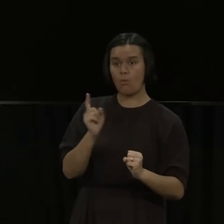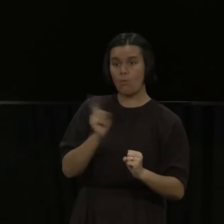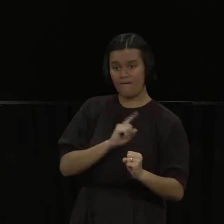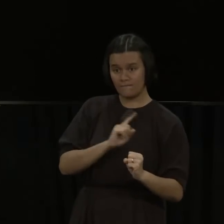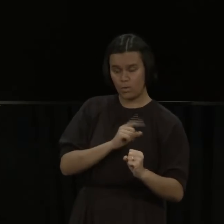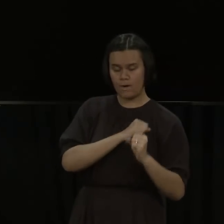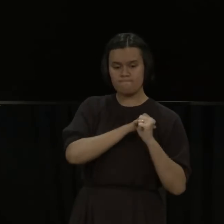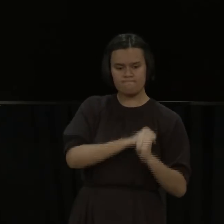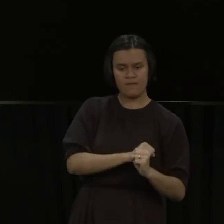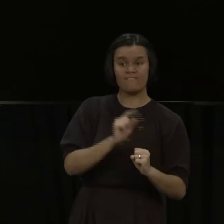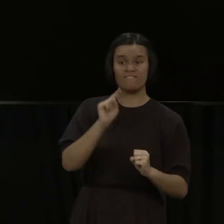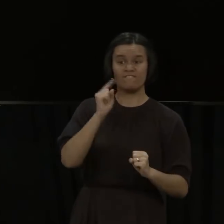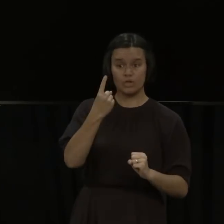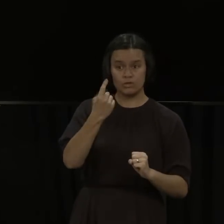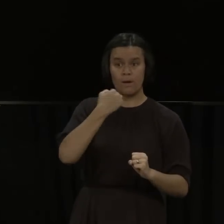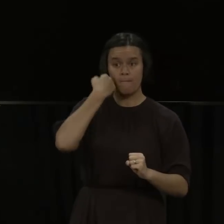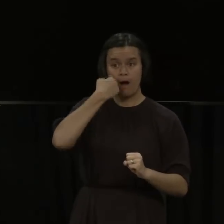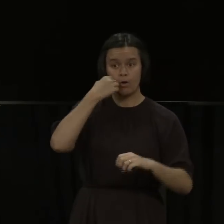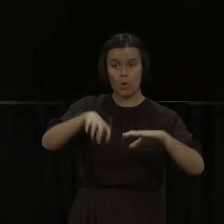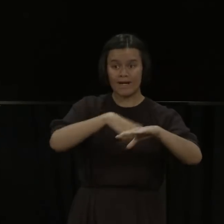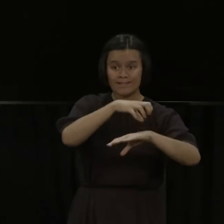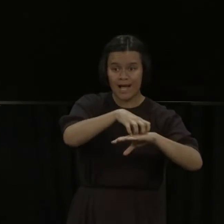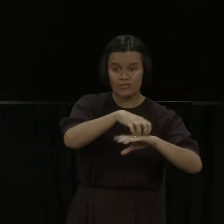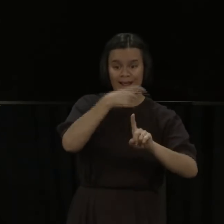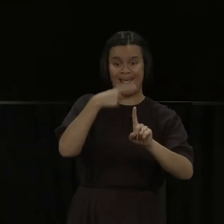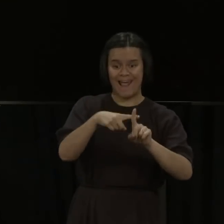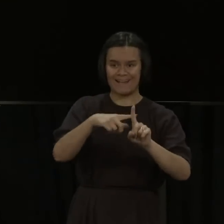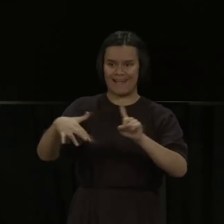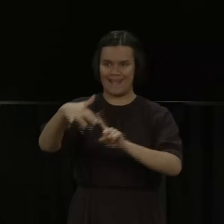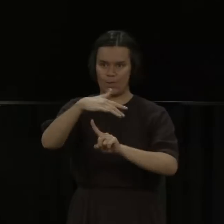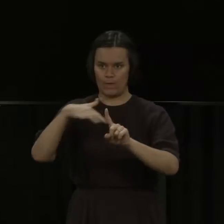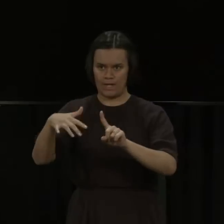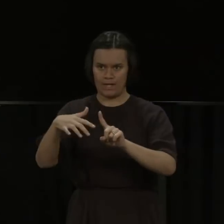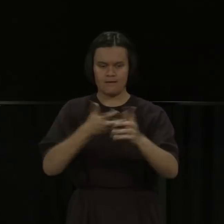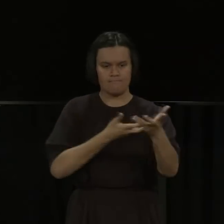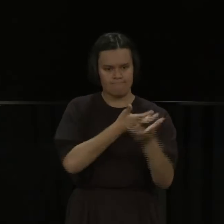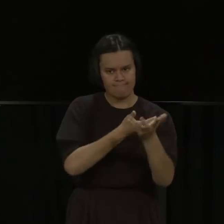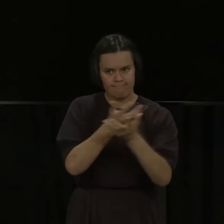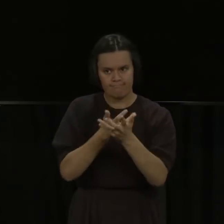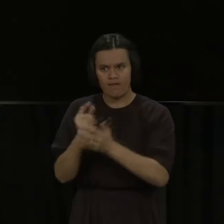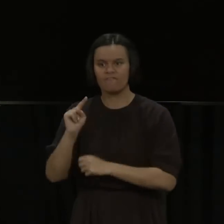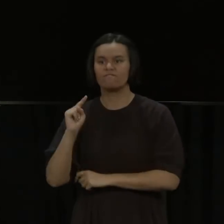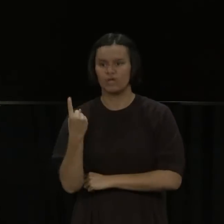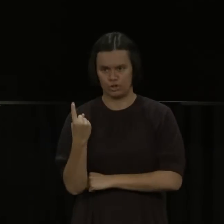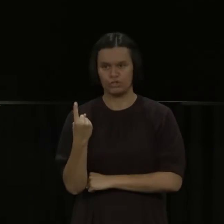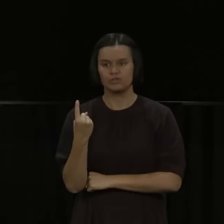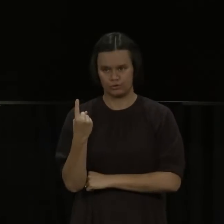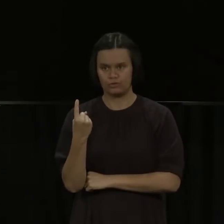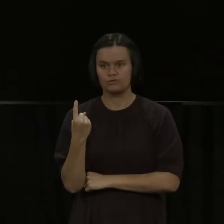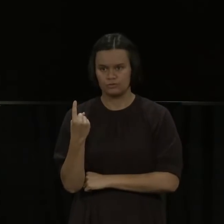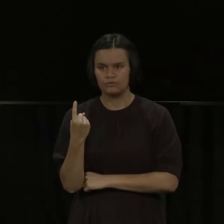communicated to the (inaudible, we have an obligation under think we fulfil that obligation really well to consult with all